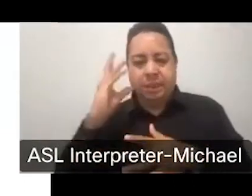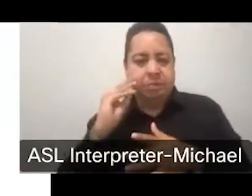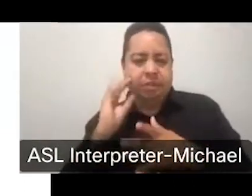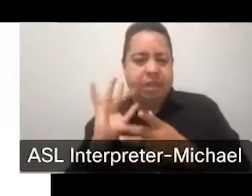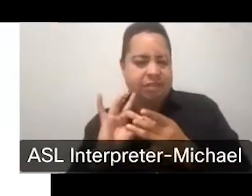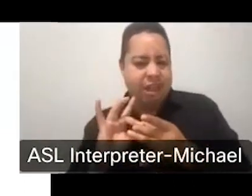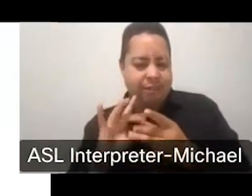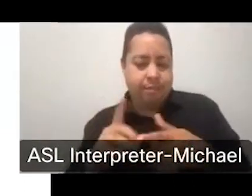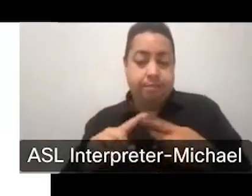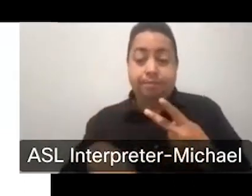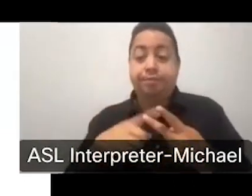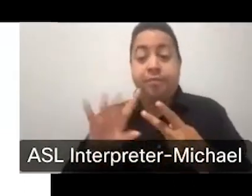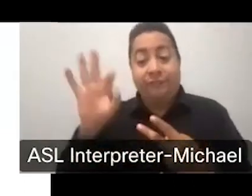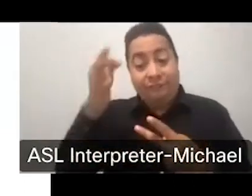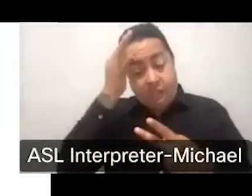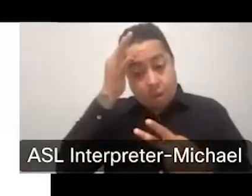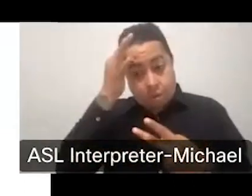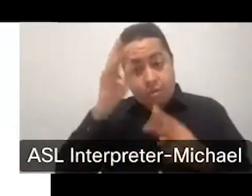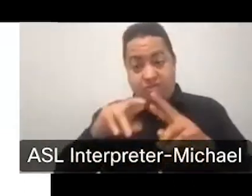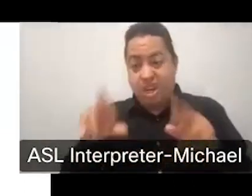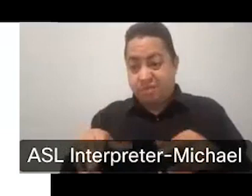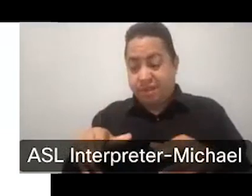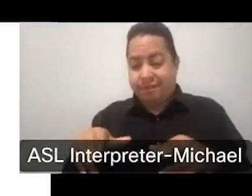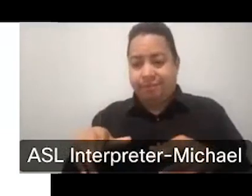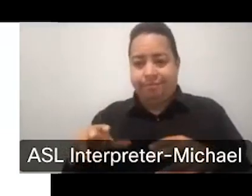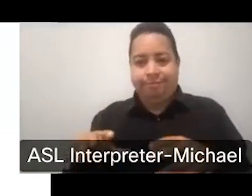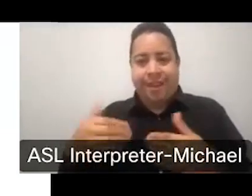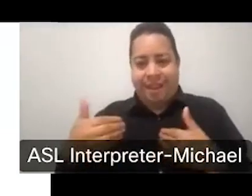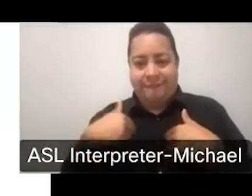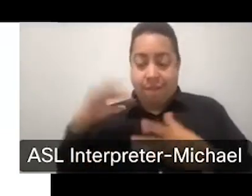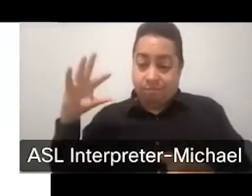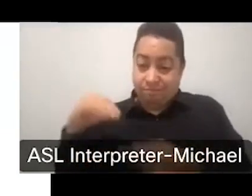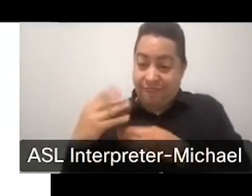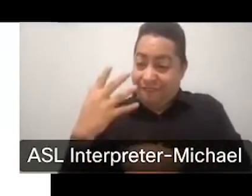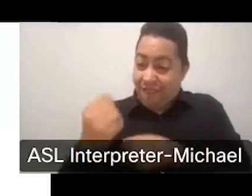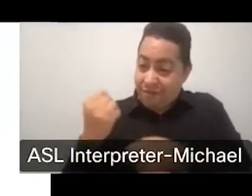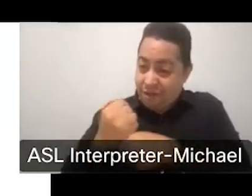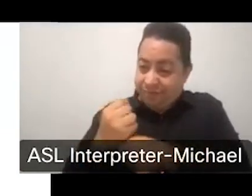the past five to ten years of work experience and is more detailed.